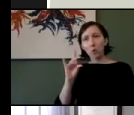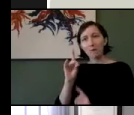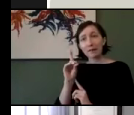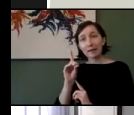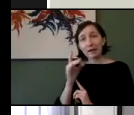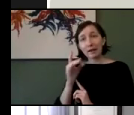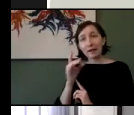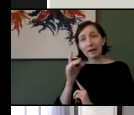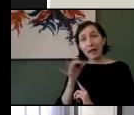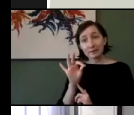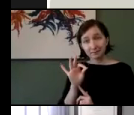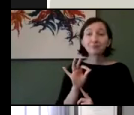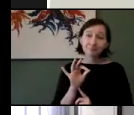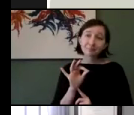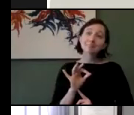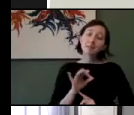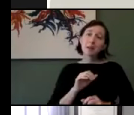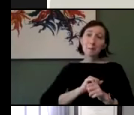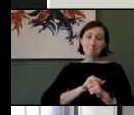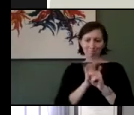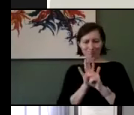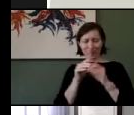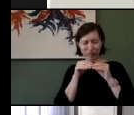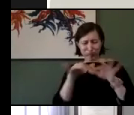the pandemic that we're facing is caused by a virus.